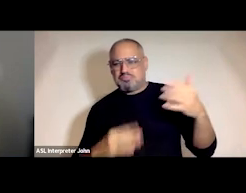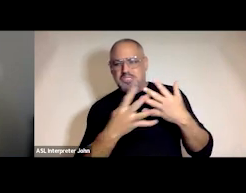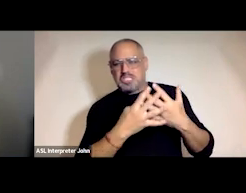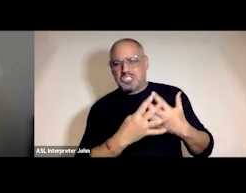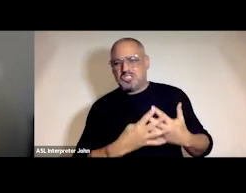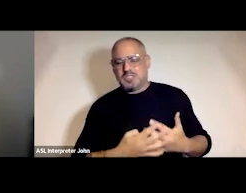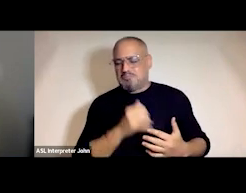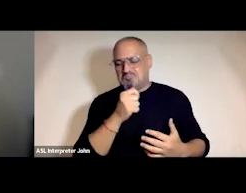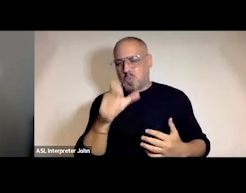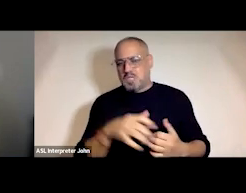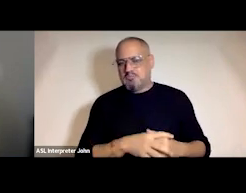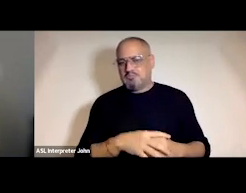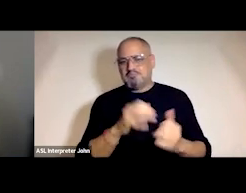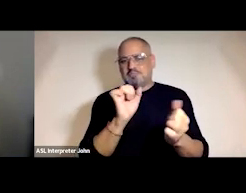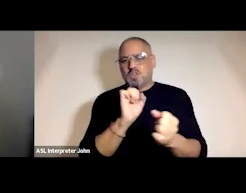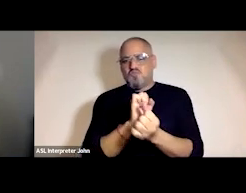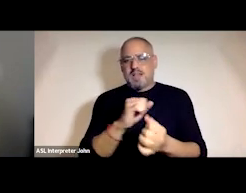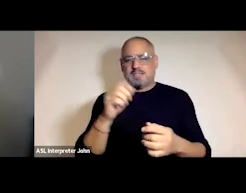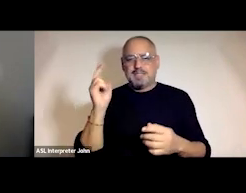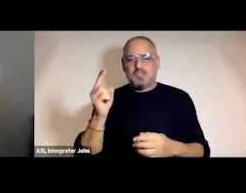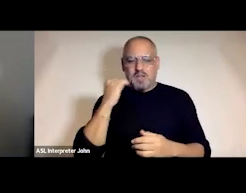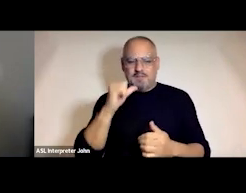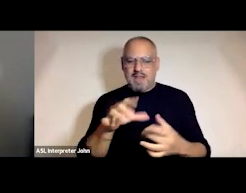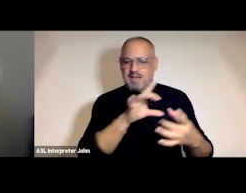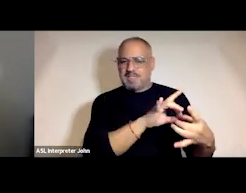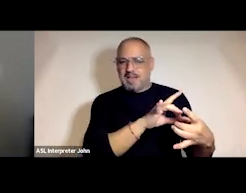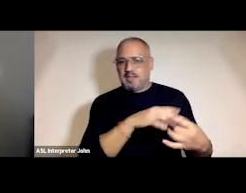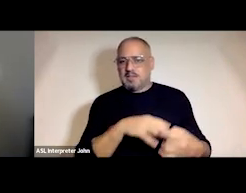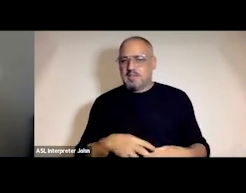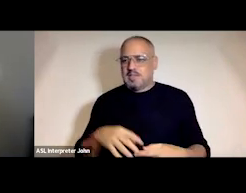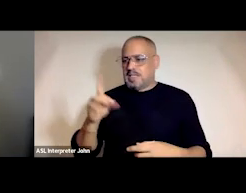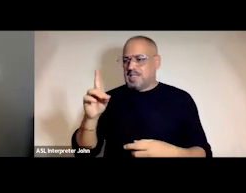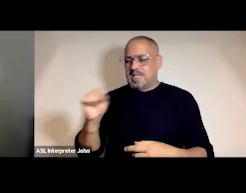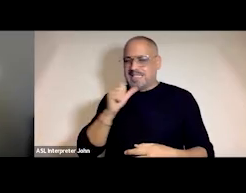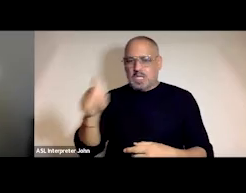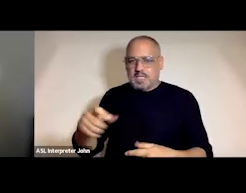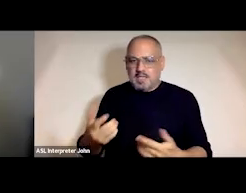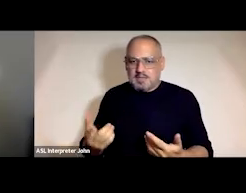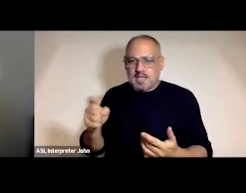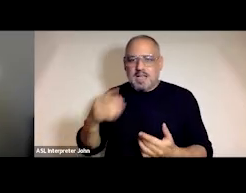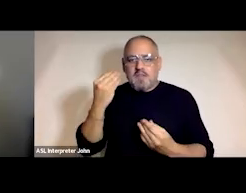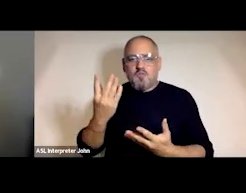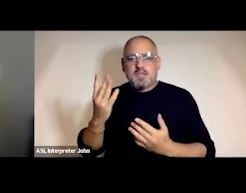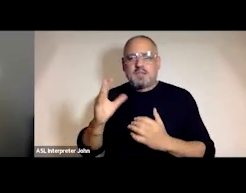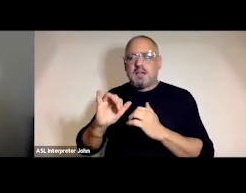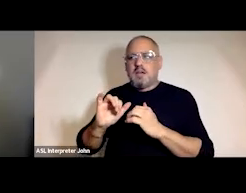or arrest history if there's no context because DDS really doesn't need it. They need information about why the person can't work